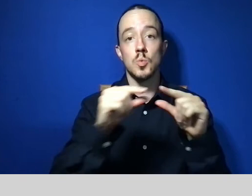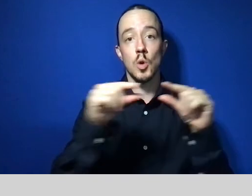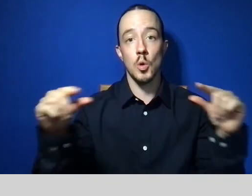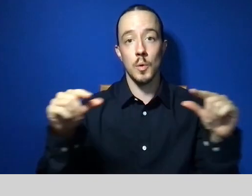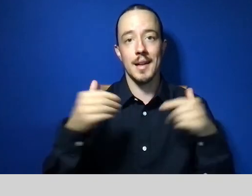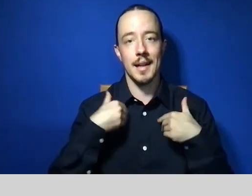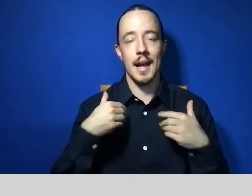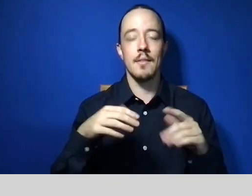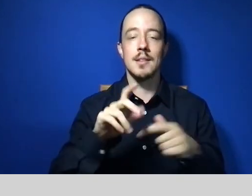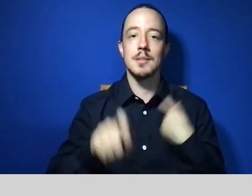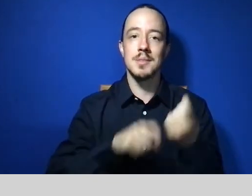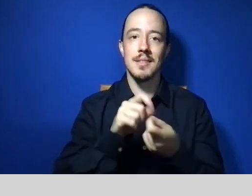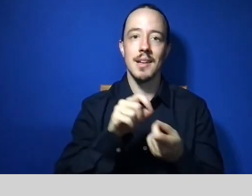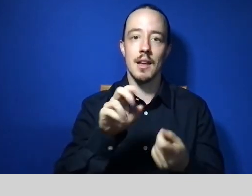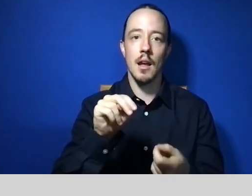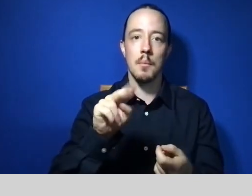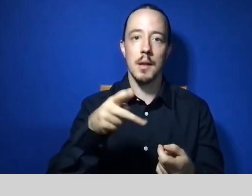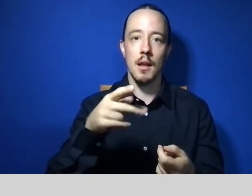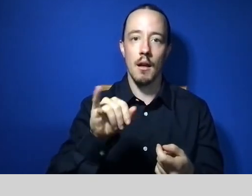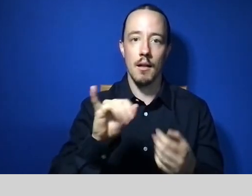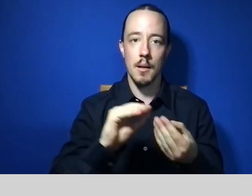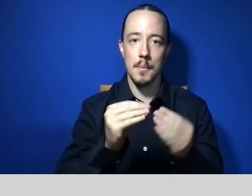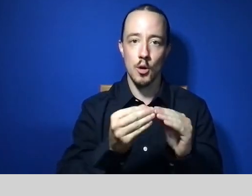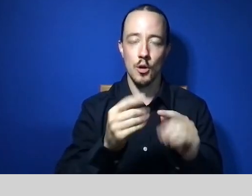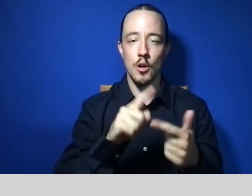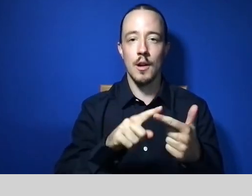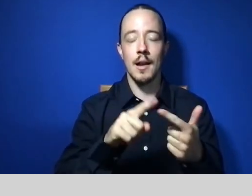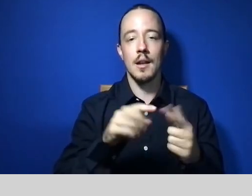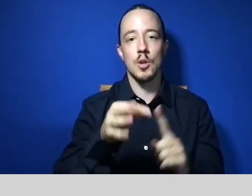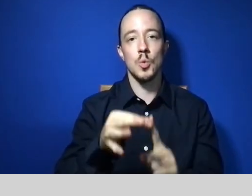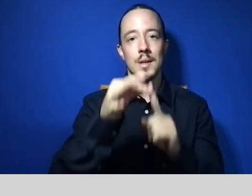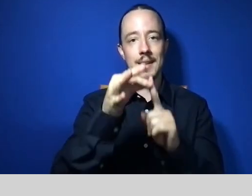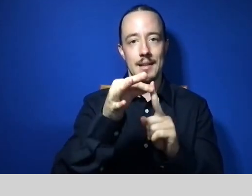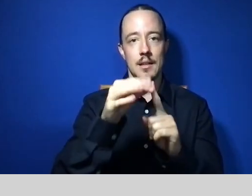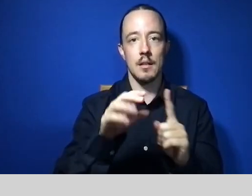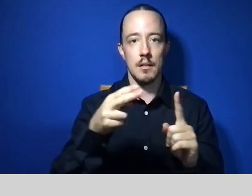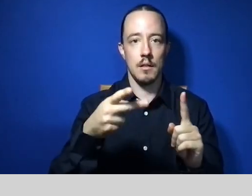a specific NPI number and then a unique hicpic code.